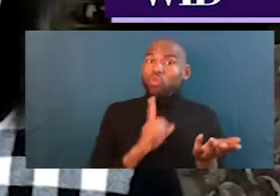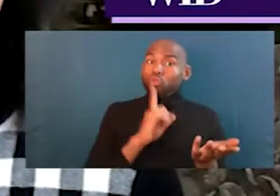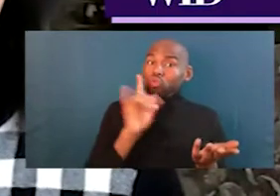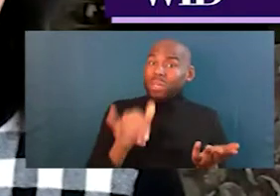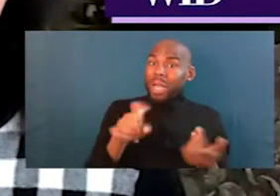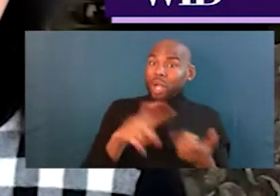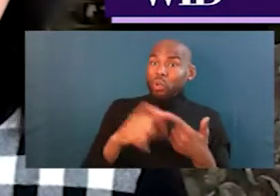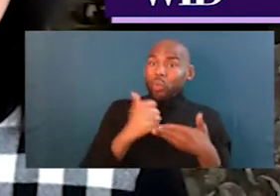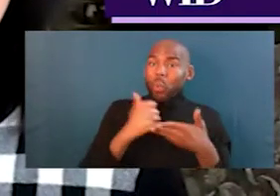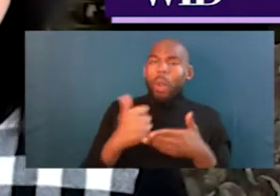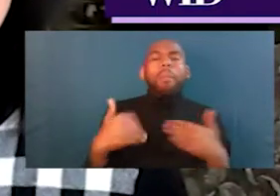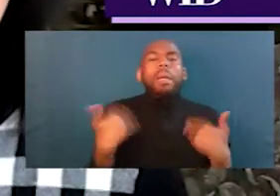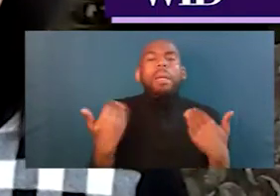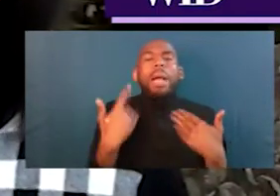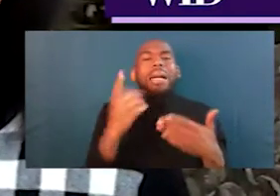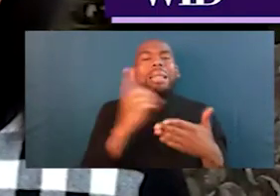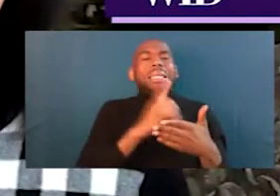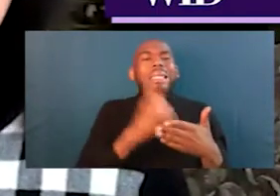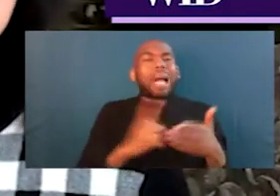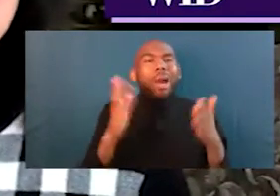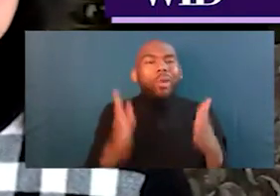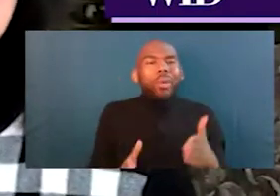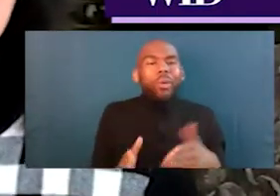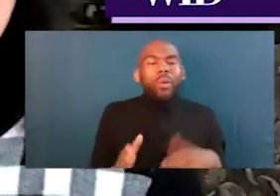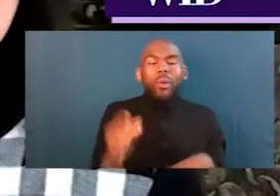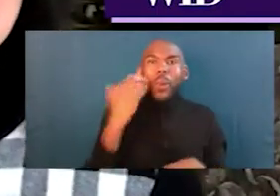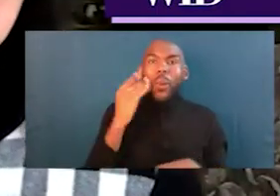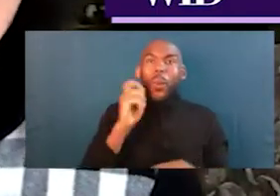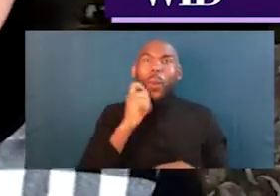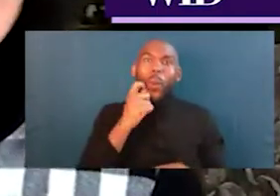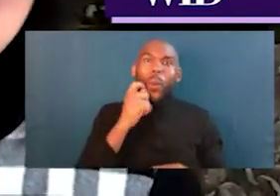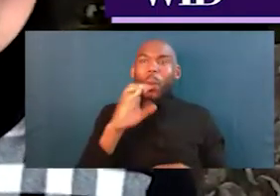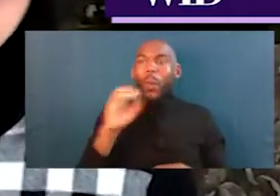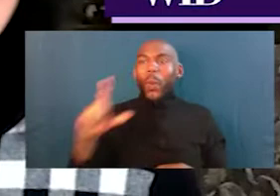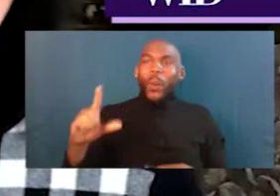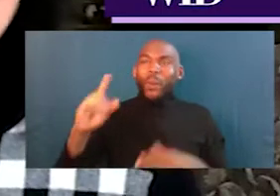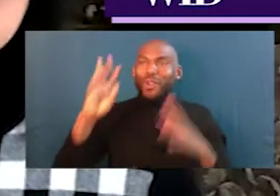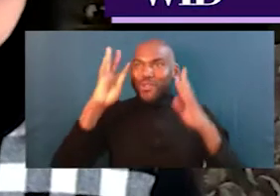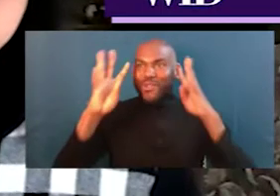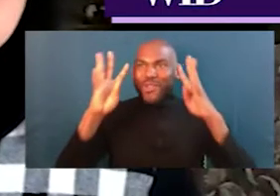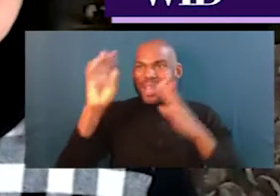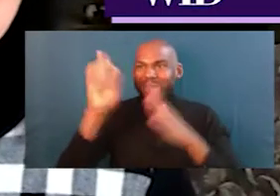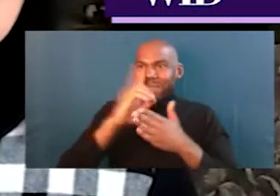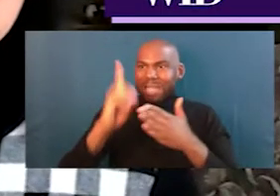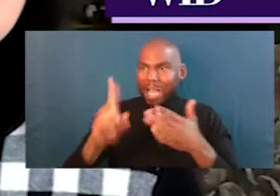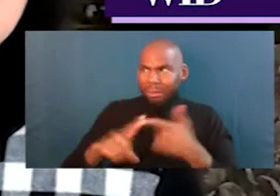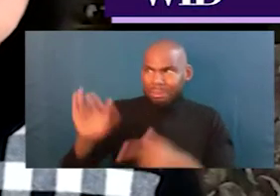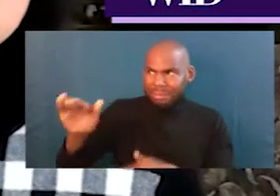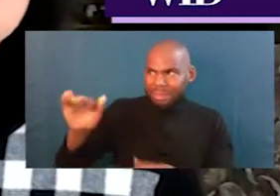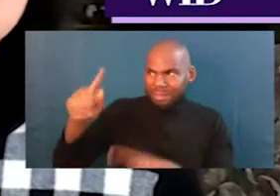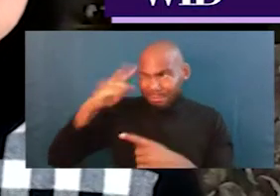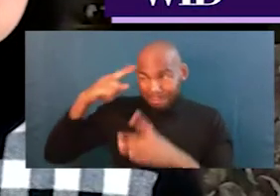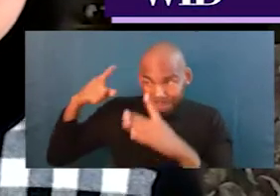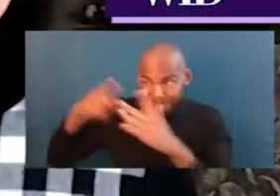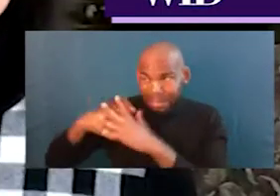the young designer, the cool designer, the creative designer to understand accessibility,